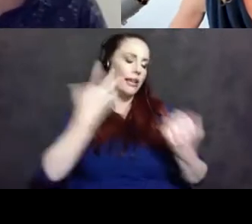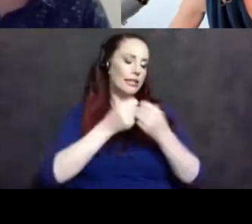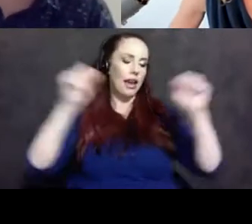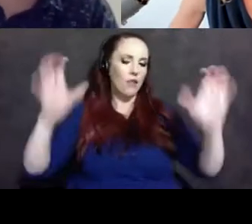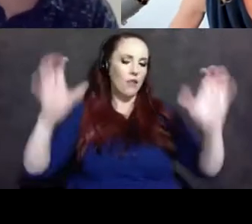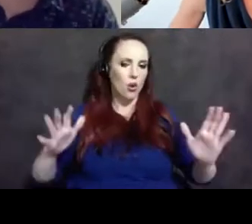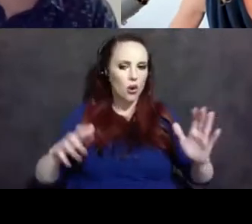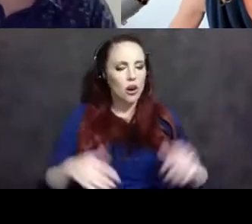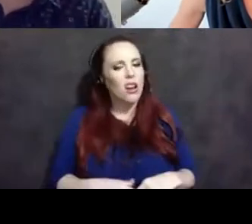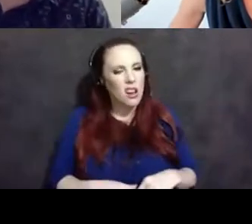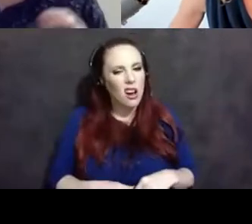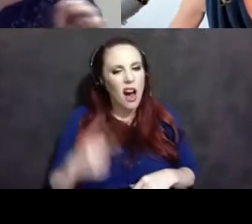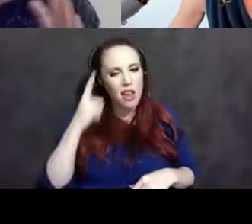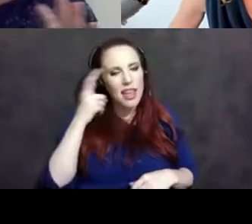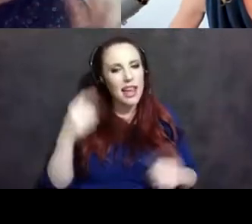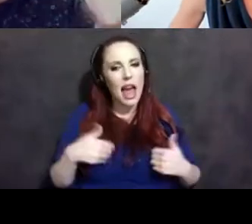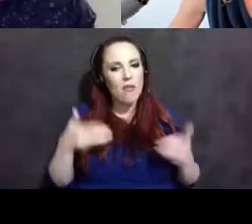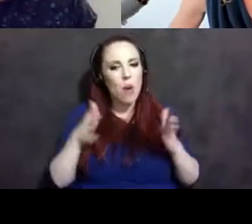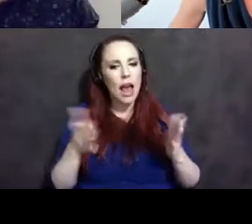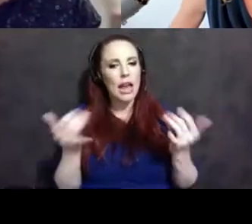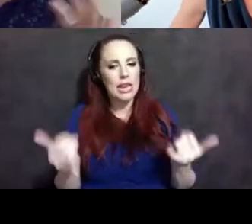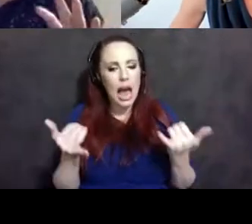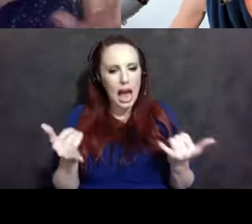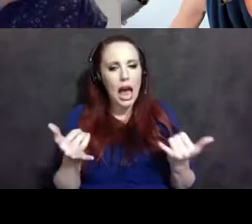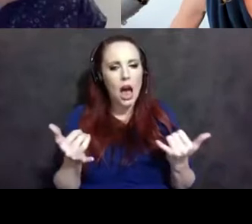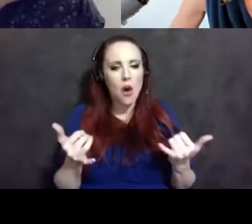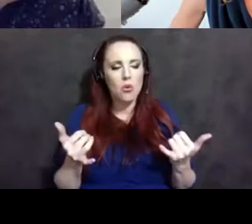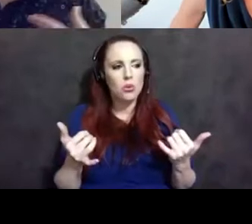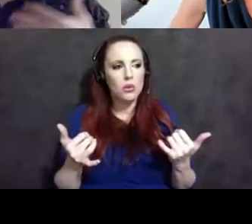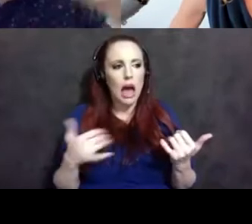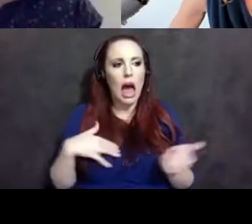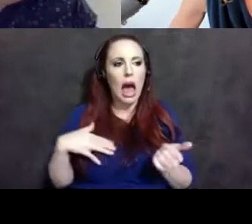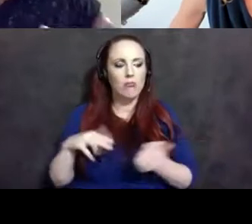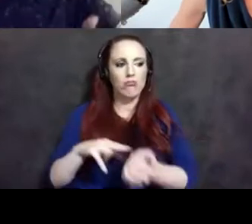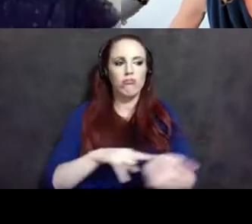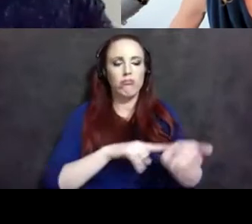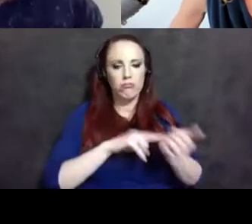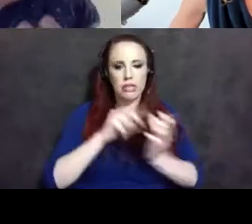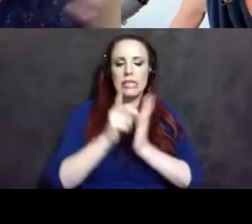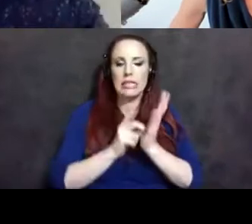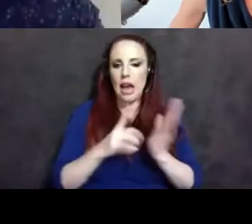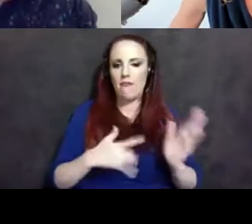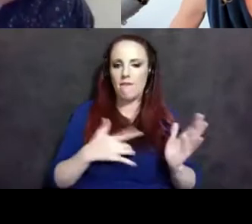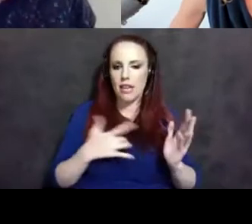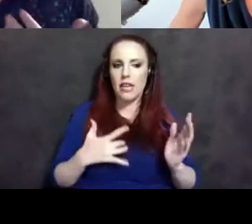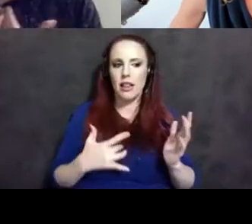And I think there's a way, now, I can feel it in the design field that's burning a bit more.